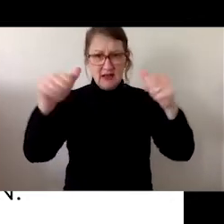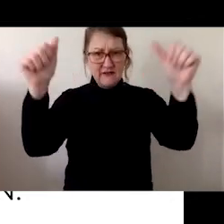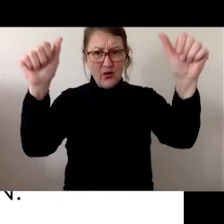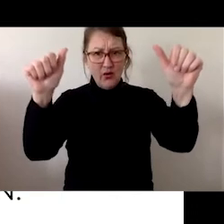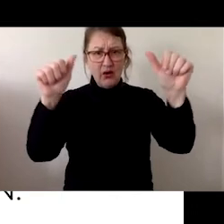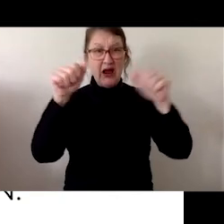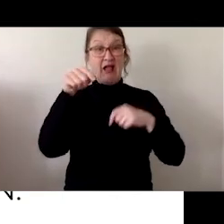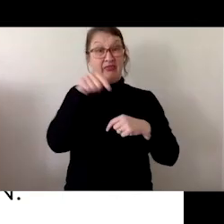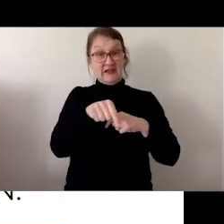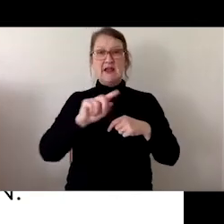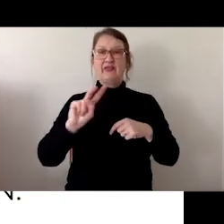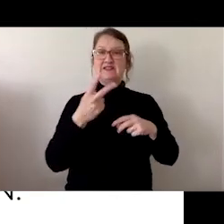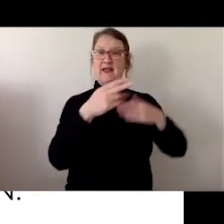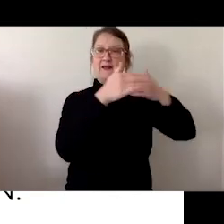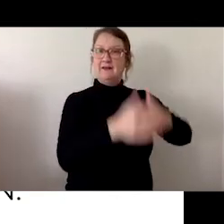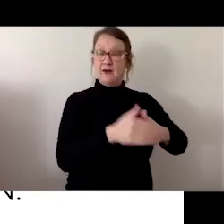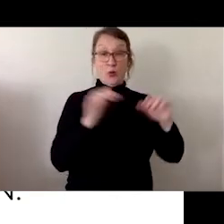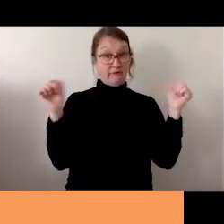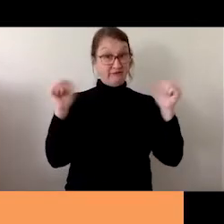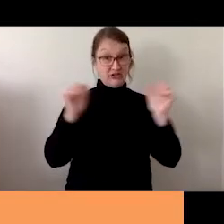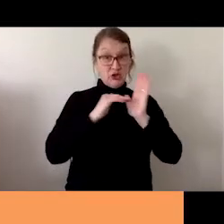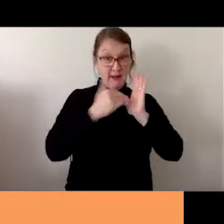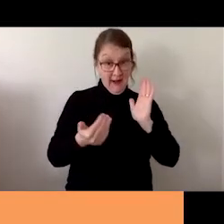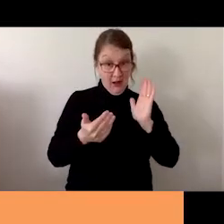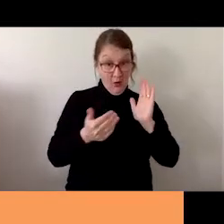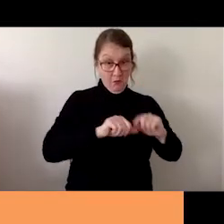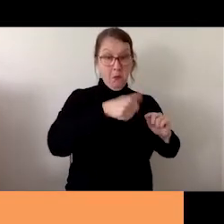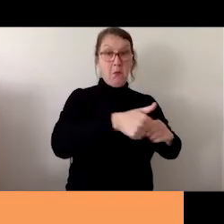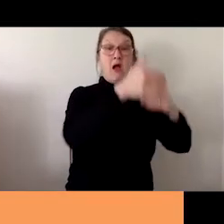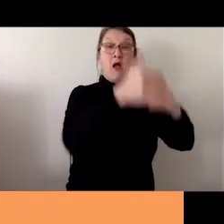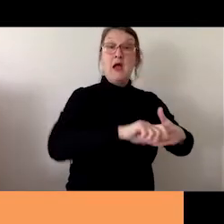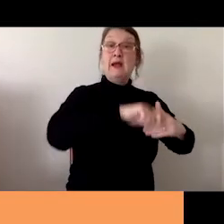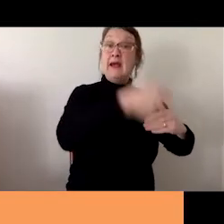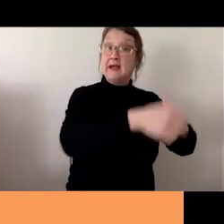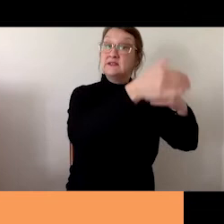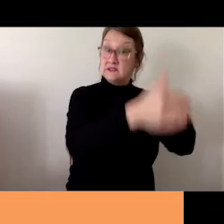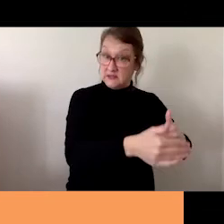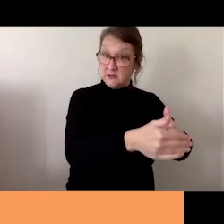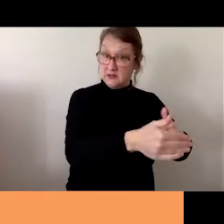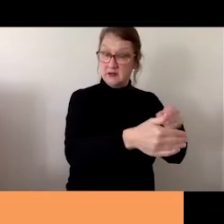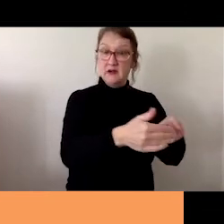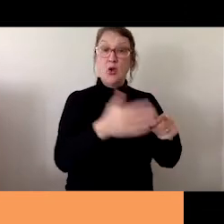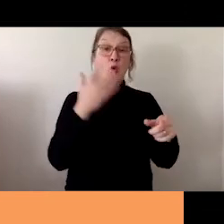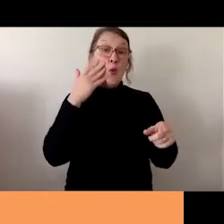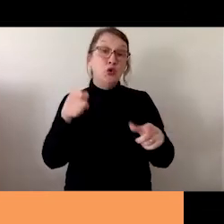We've done the now. We've done the next. In doing the next, here are three technology tools -